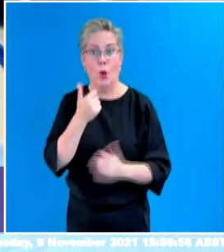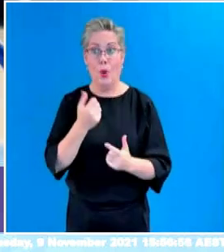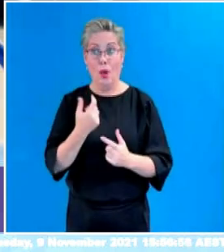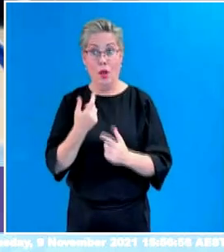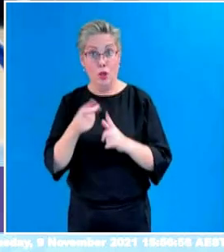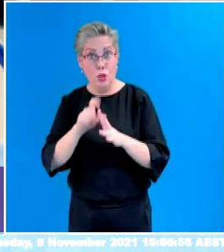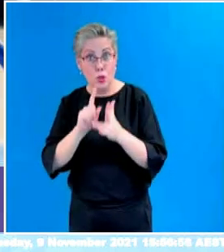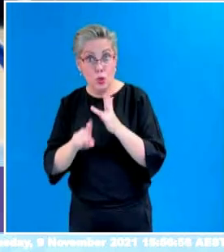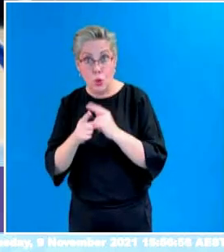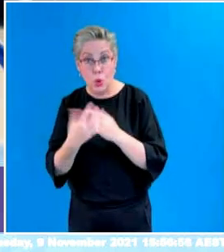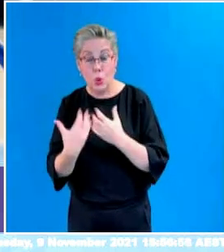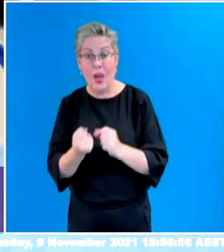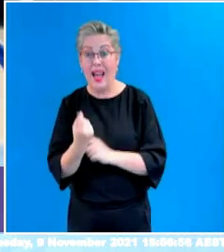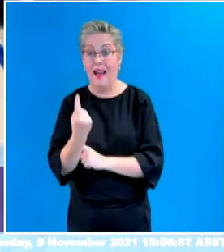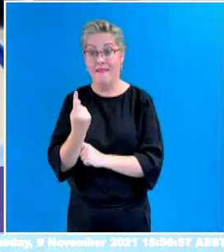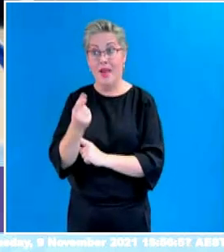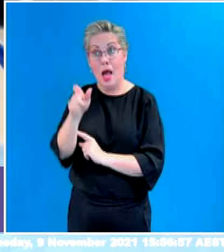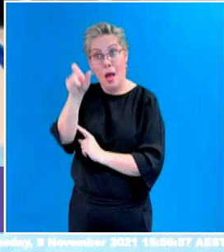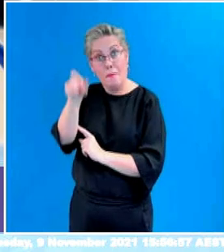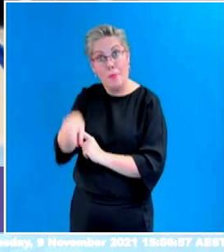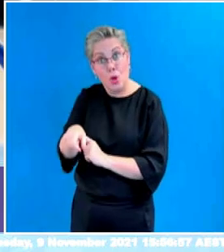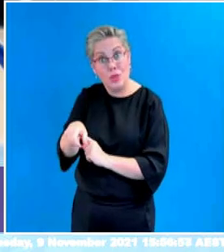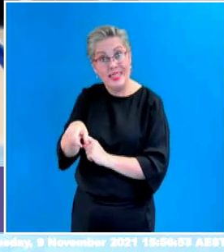role for the focal point work.